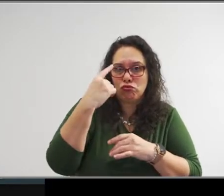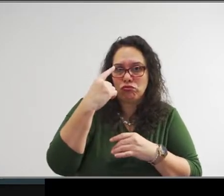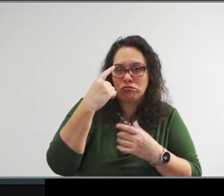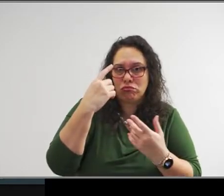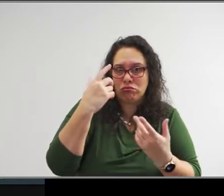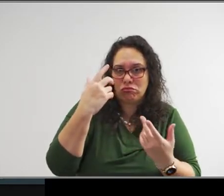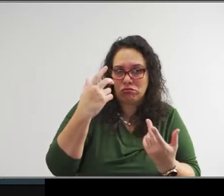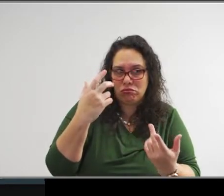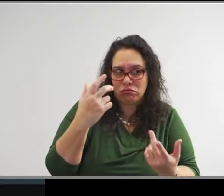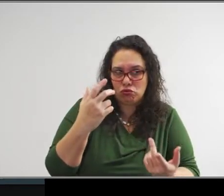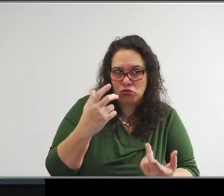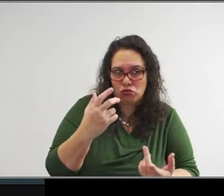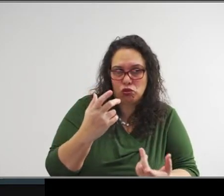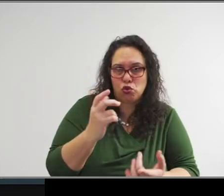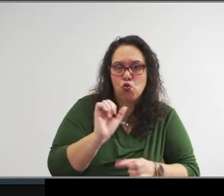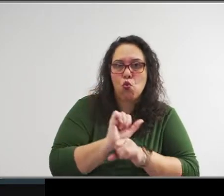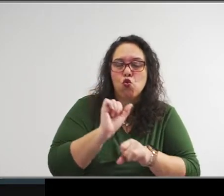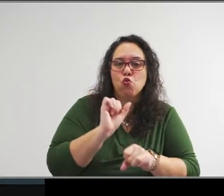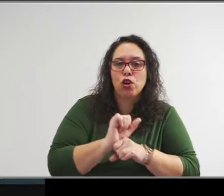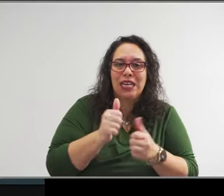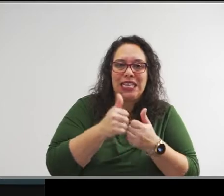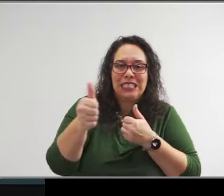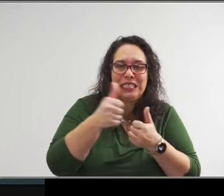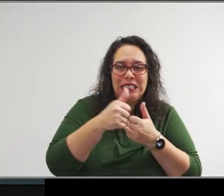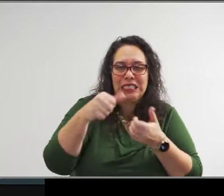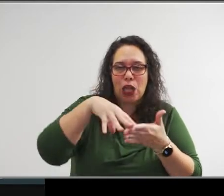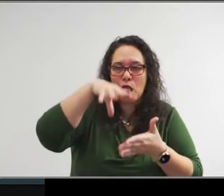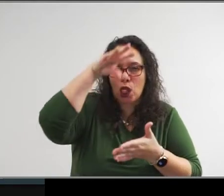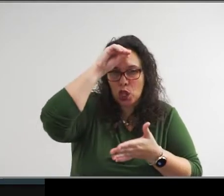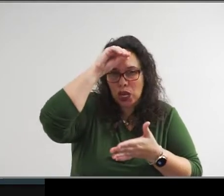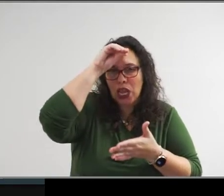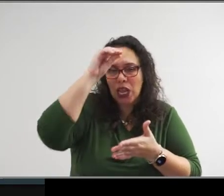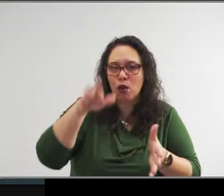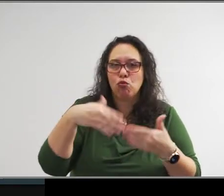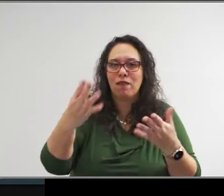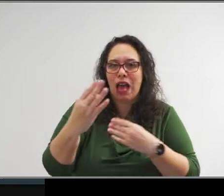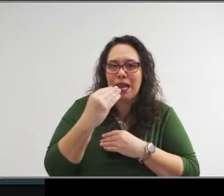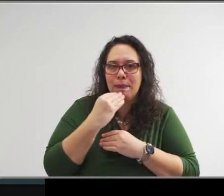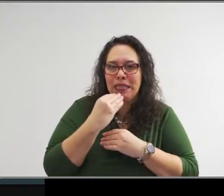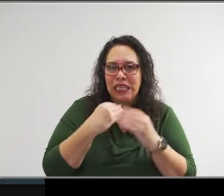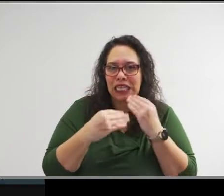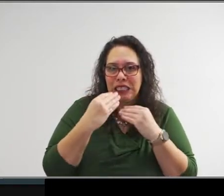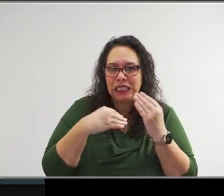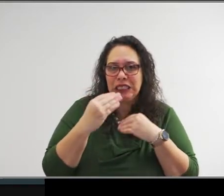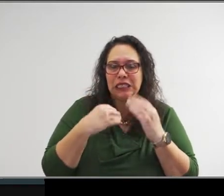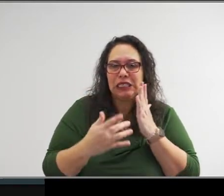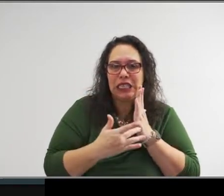to work in distance learning, provide meals, technology this year,